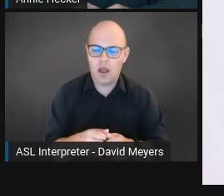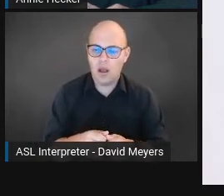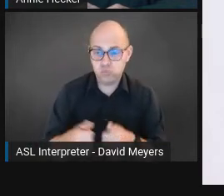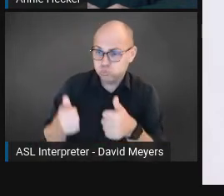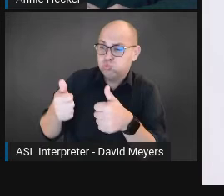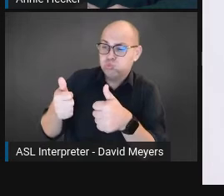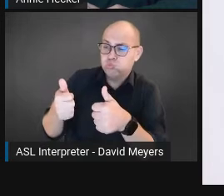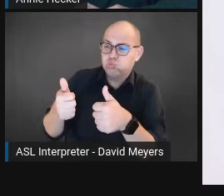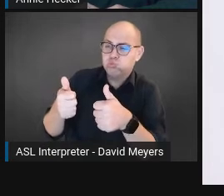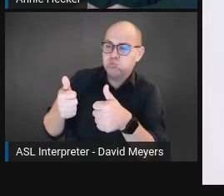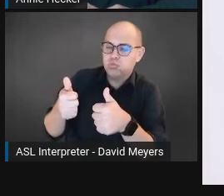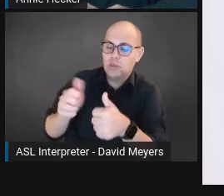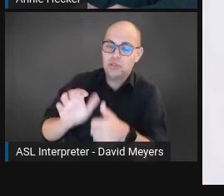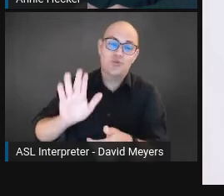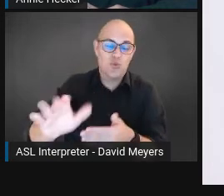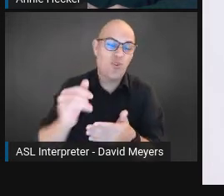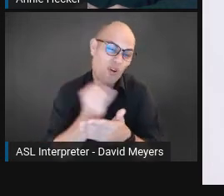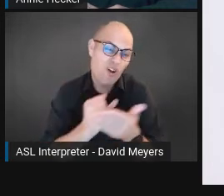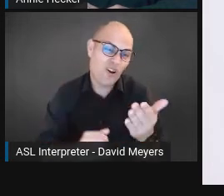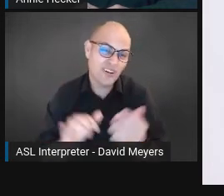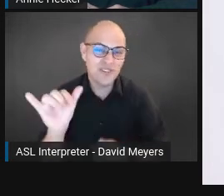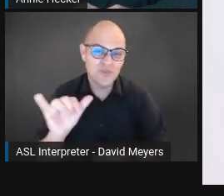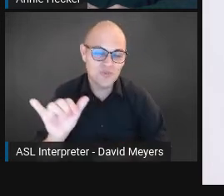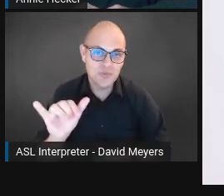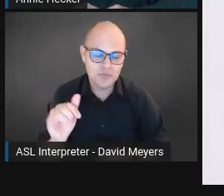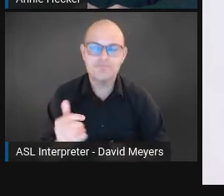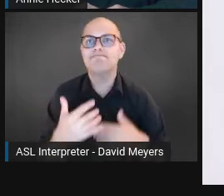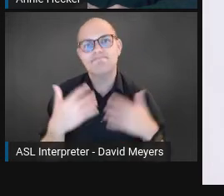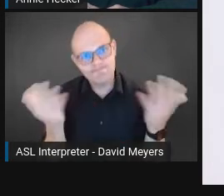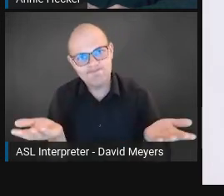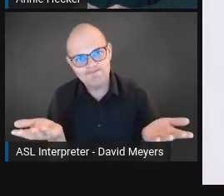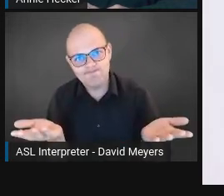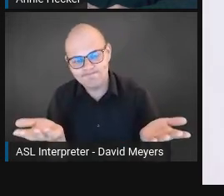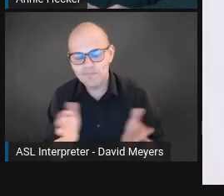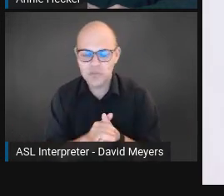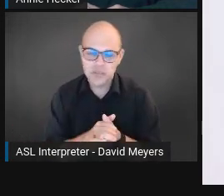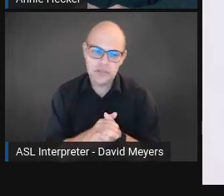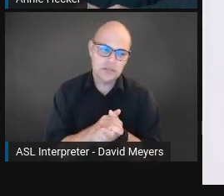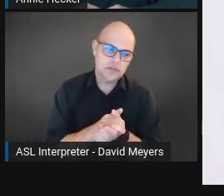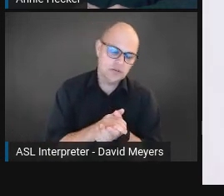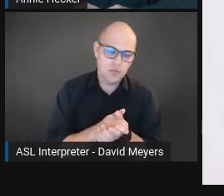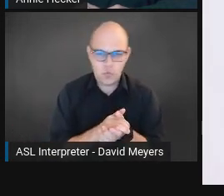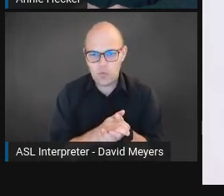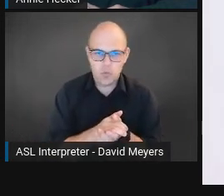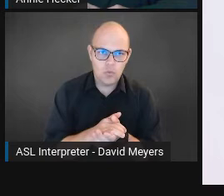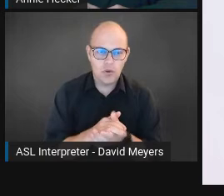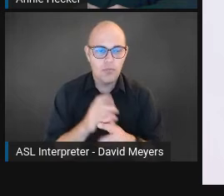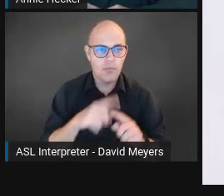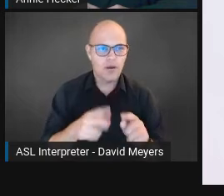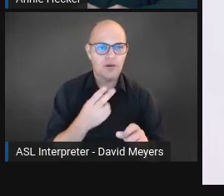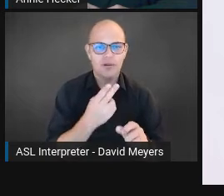This is their artwork, but it's also a consumable art